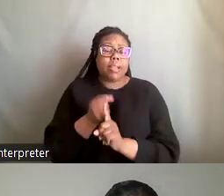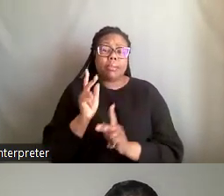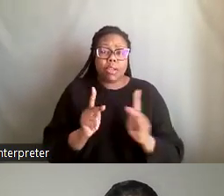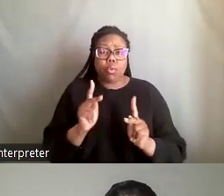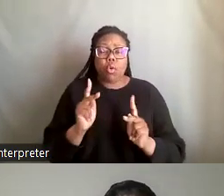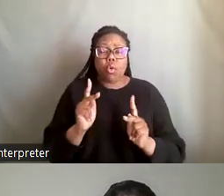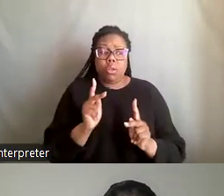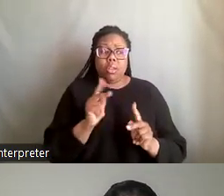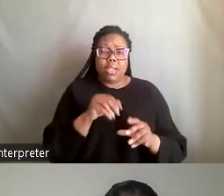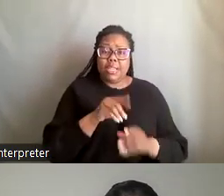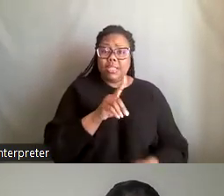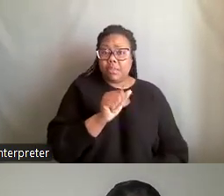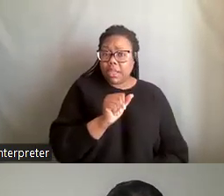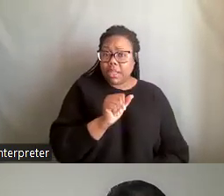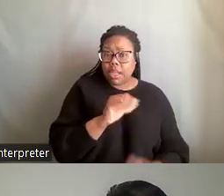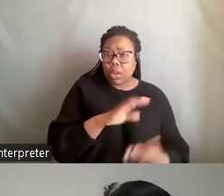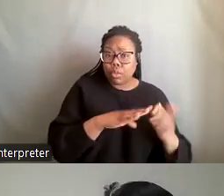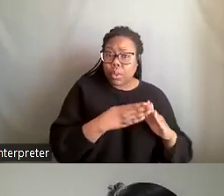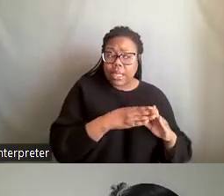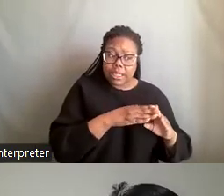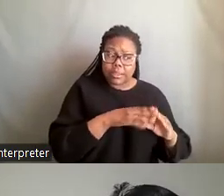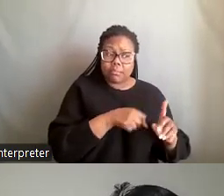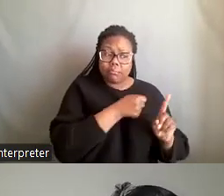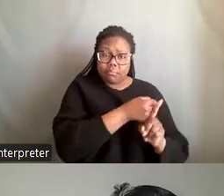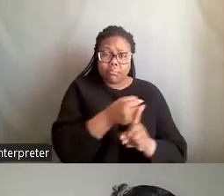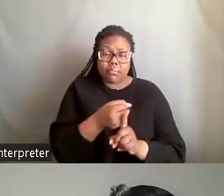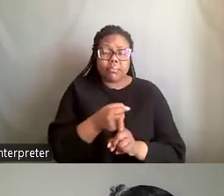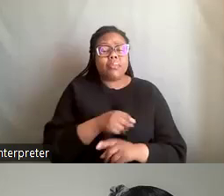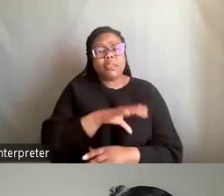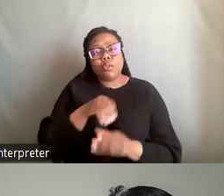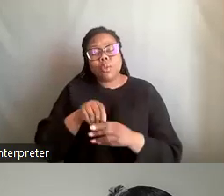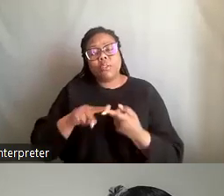And this impacts people across disability communities as well